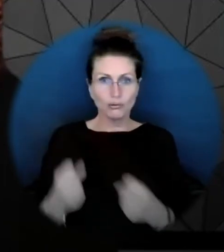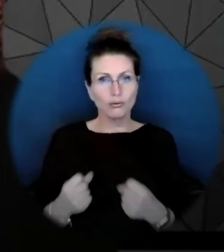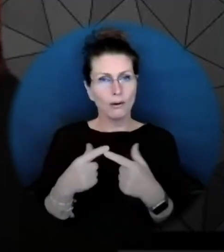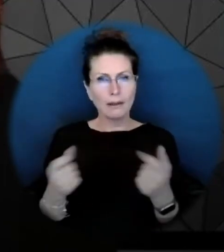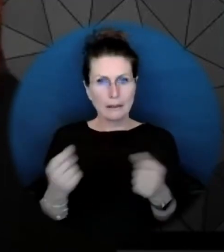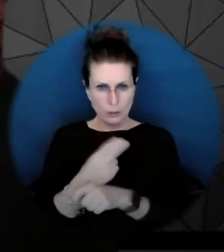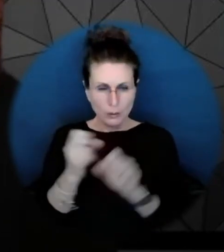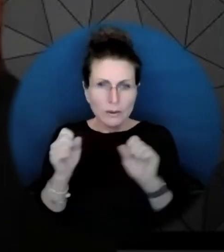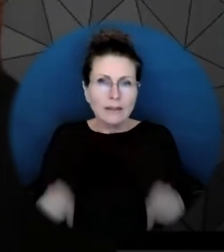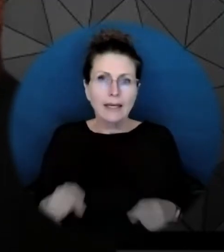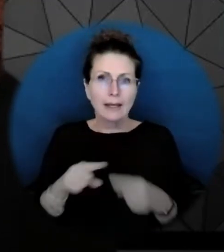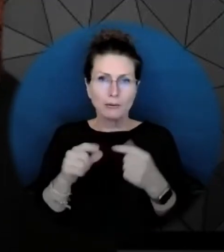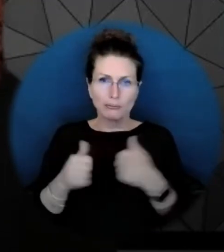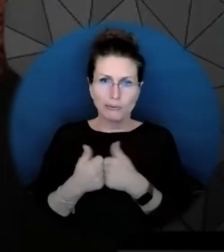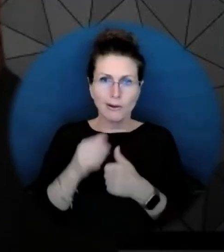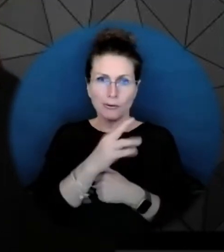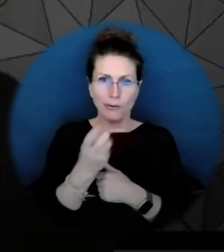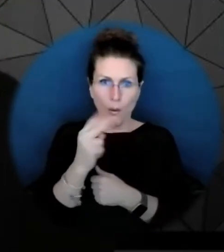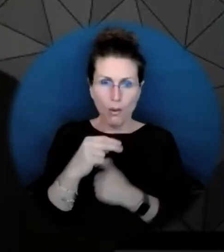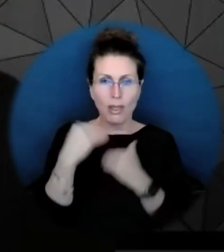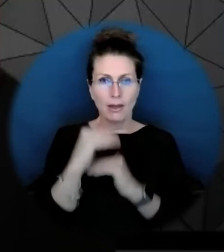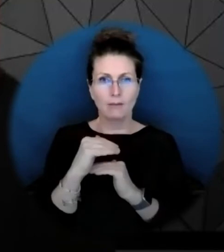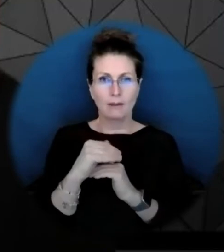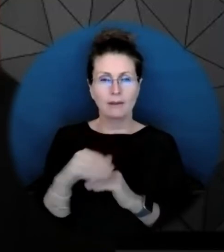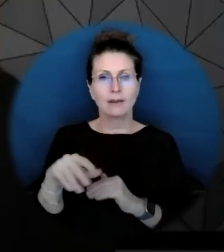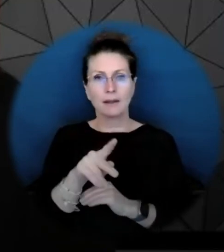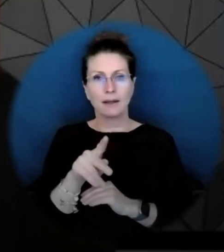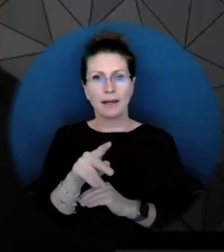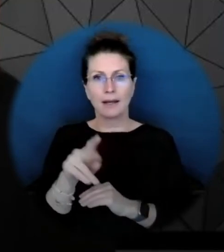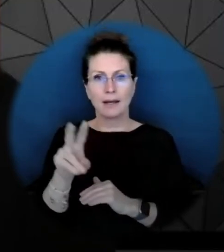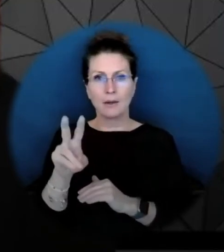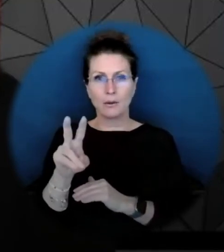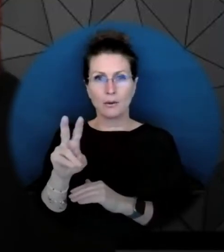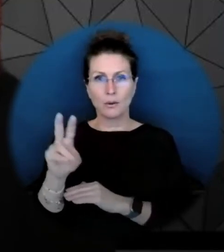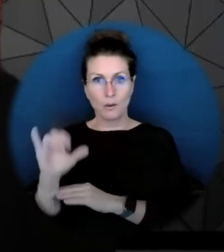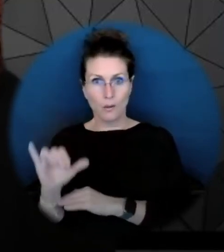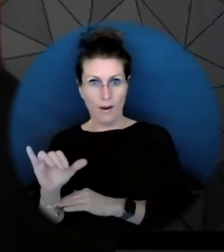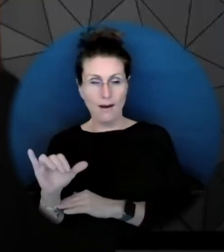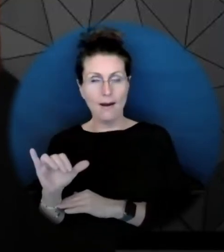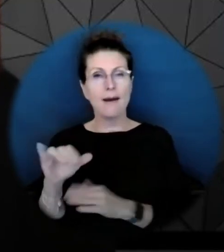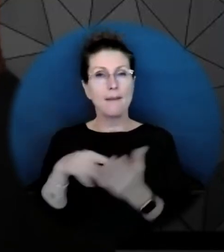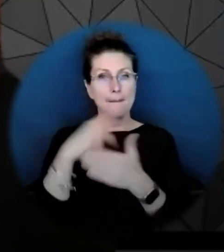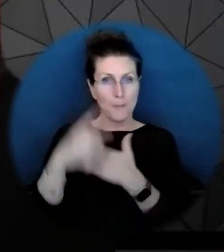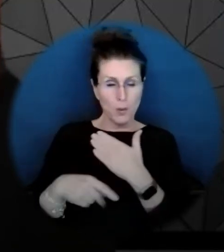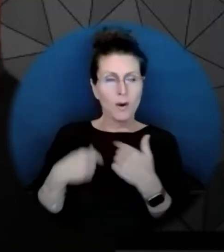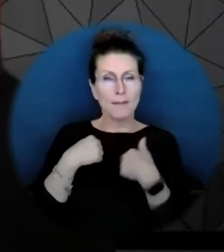in challenging her limits. Among the K2I programs I have been involved with, there have been numerous initiatives